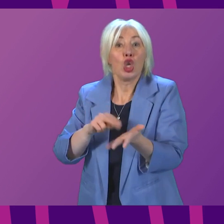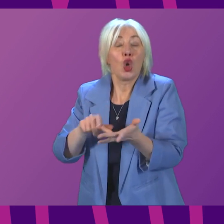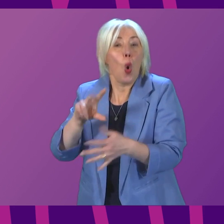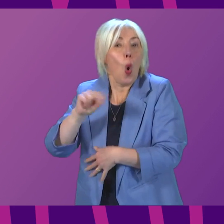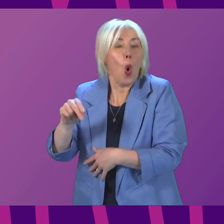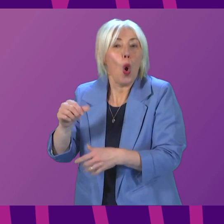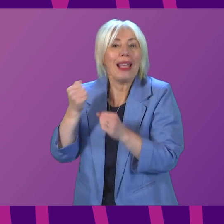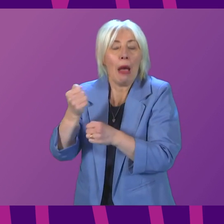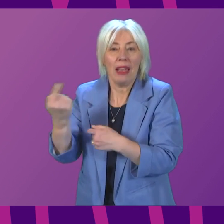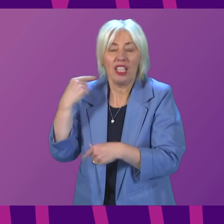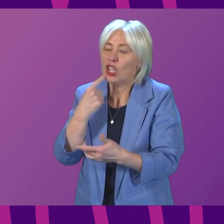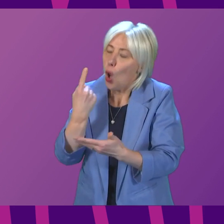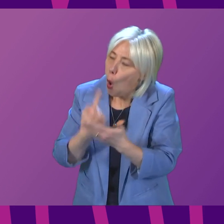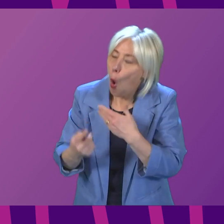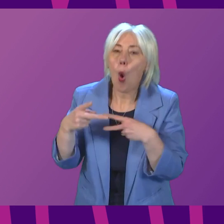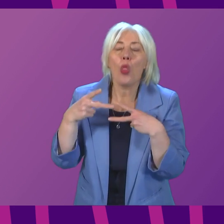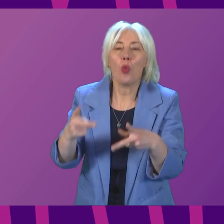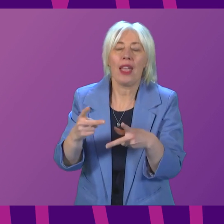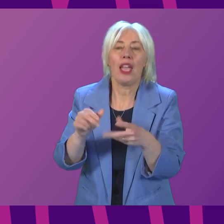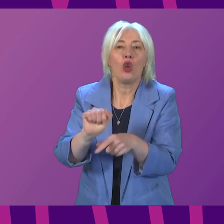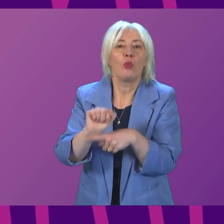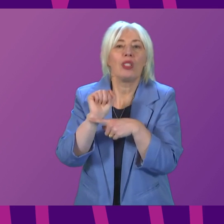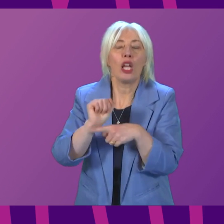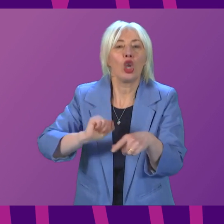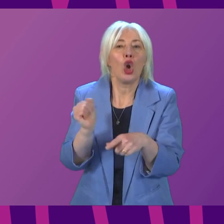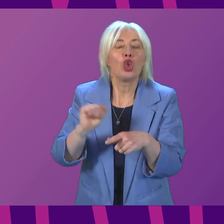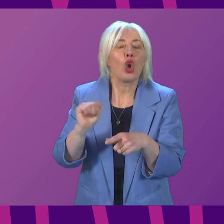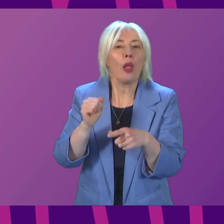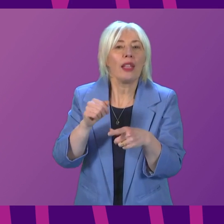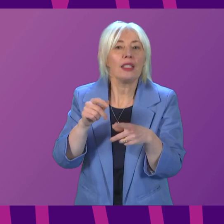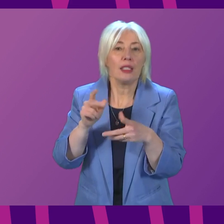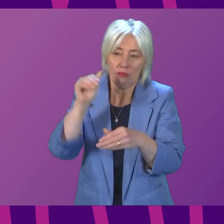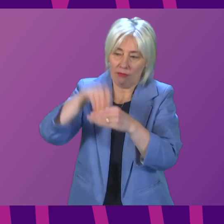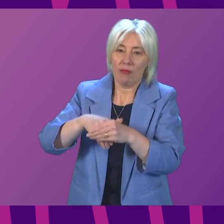only way to protect Scotland’s membership of the European Union was to vote no to independence,